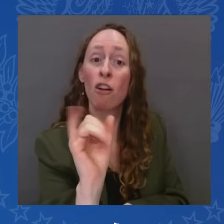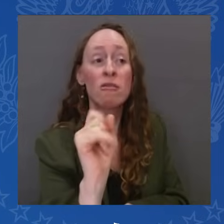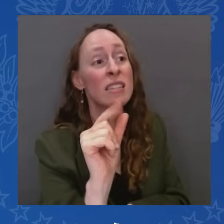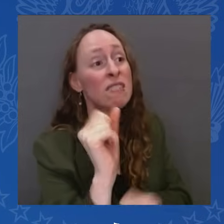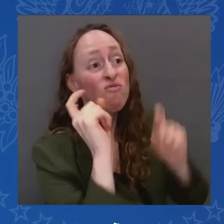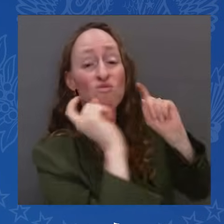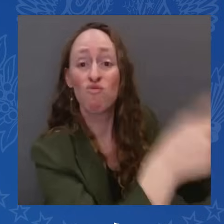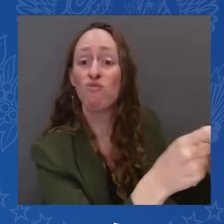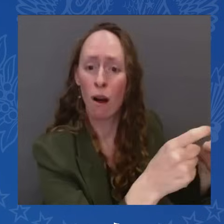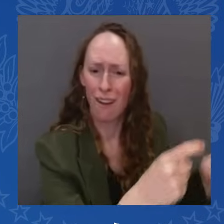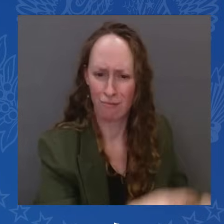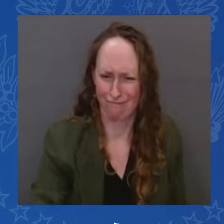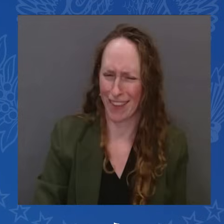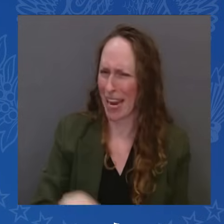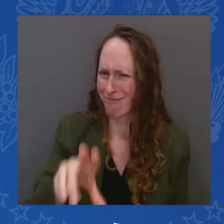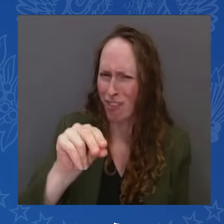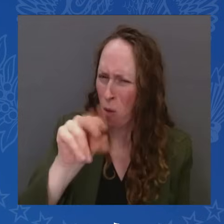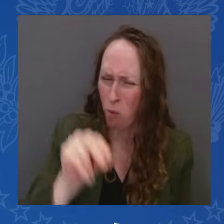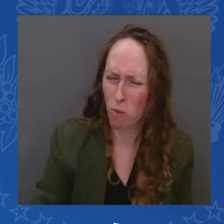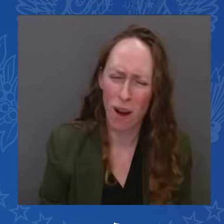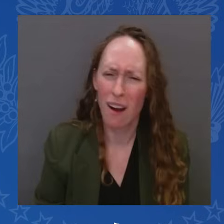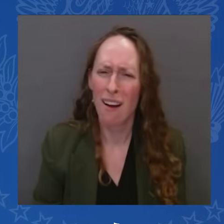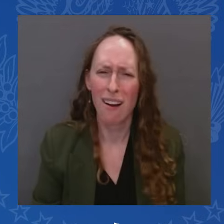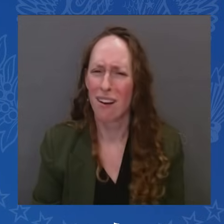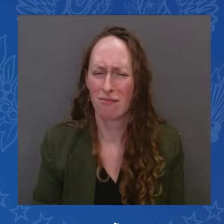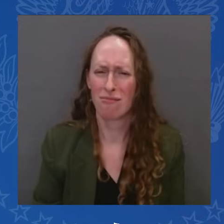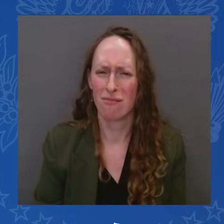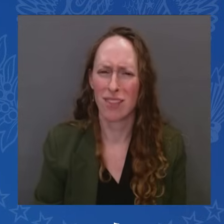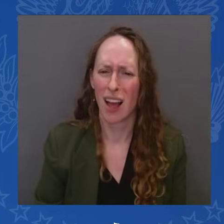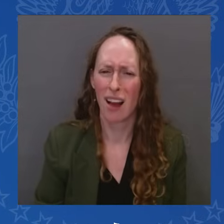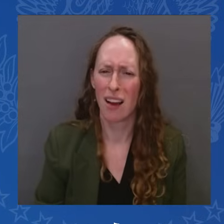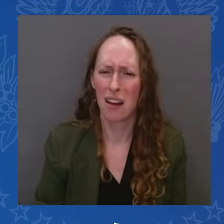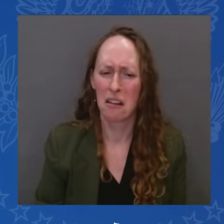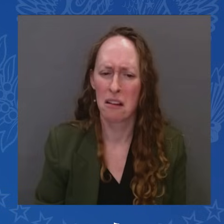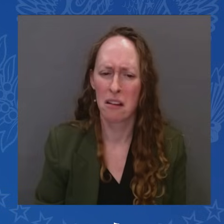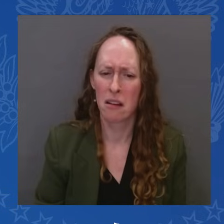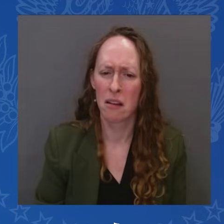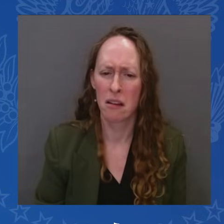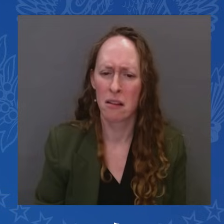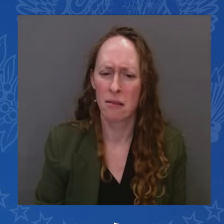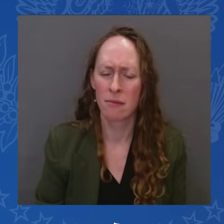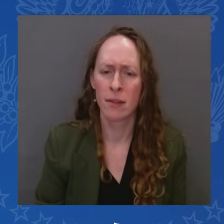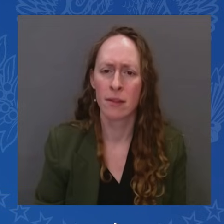And, as I've said before, winning means Ukraine is a sovereign, independent nation and --